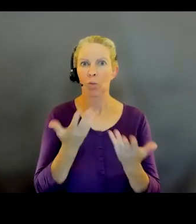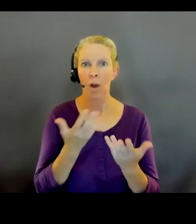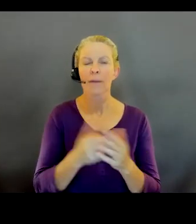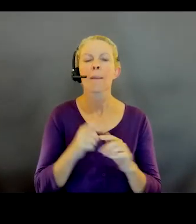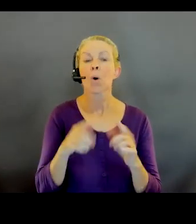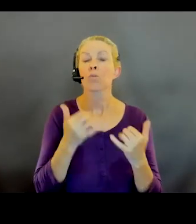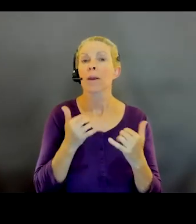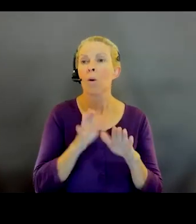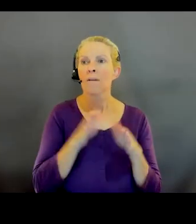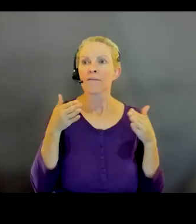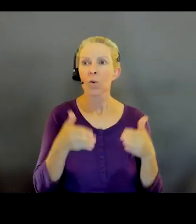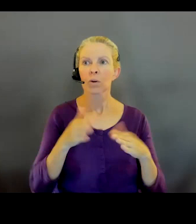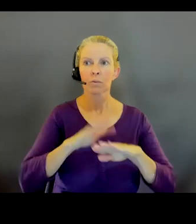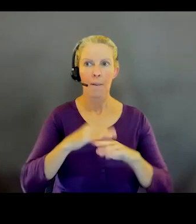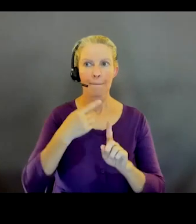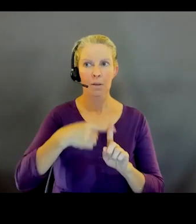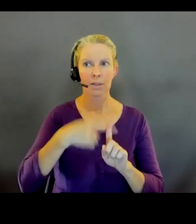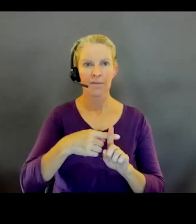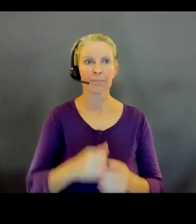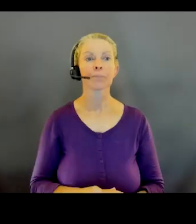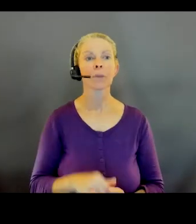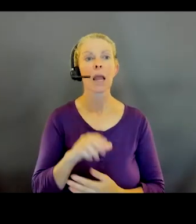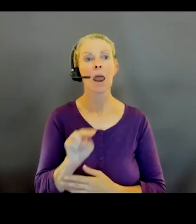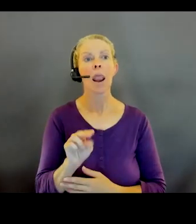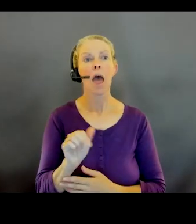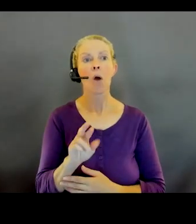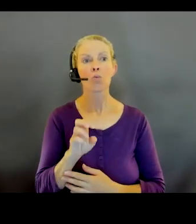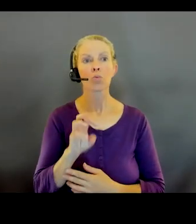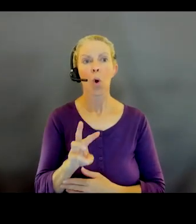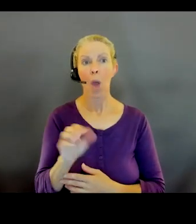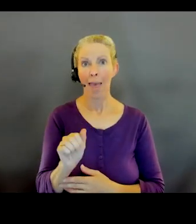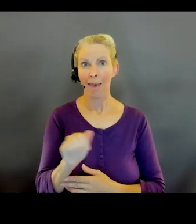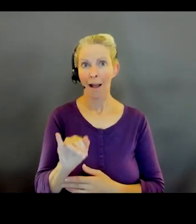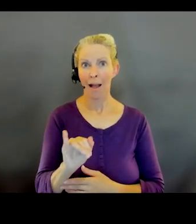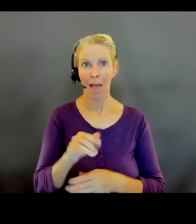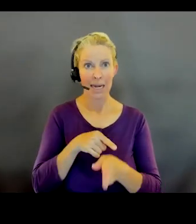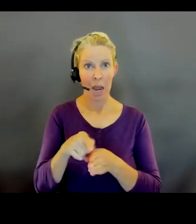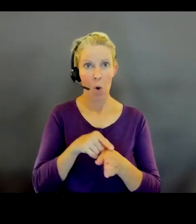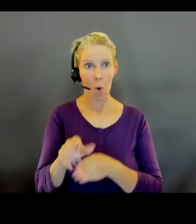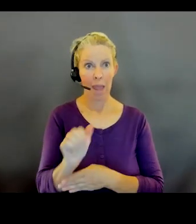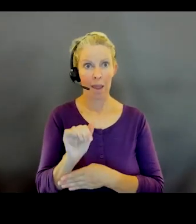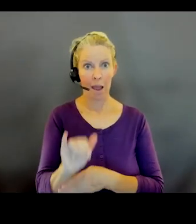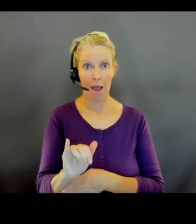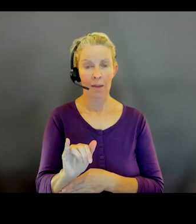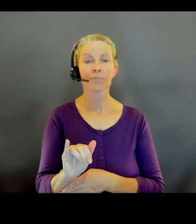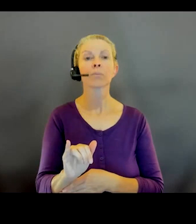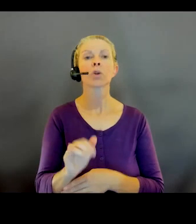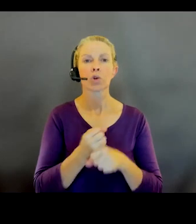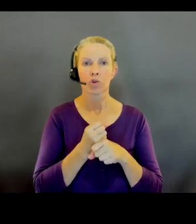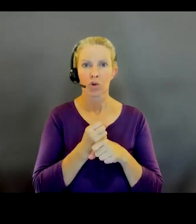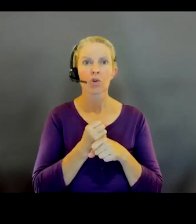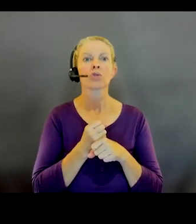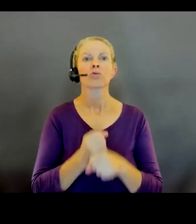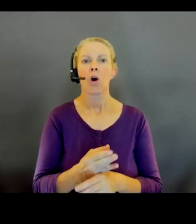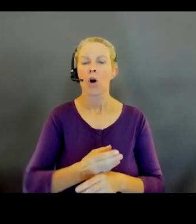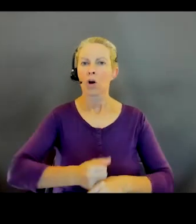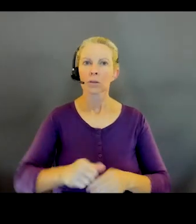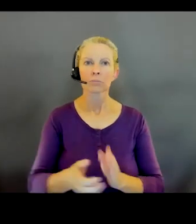optimize accessibility testing. We can get computers to look at printer DUI. Karen just